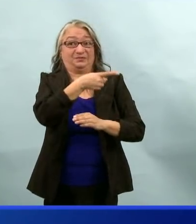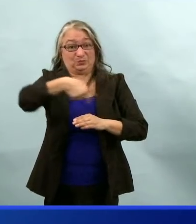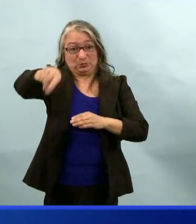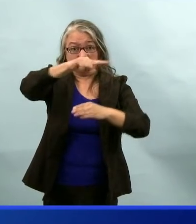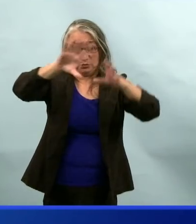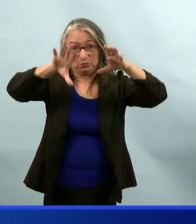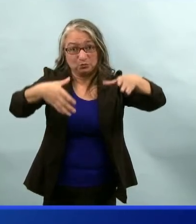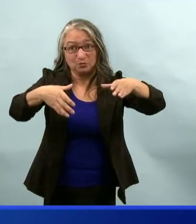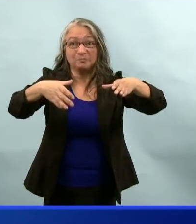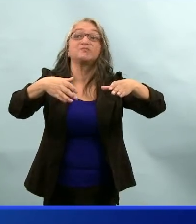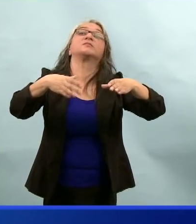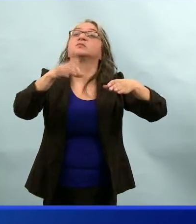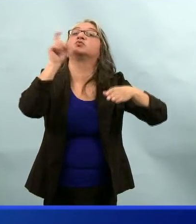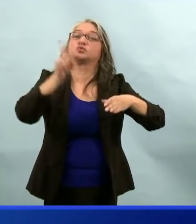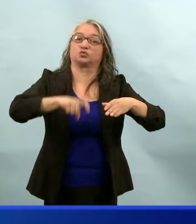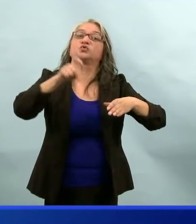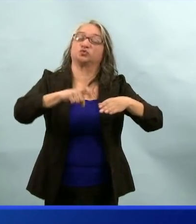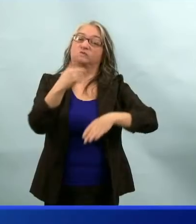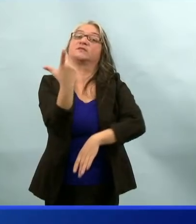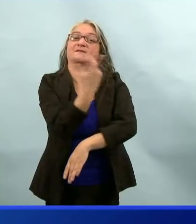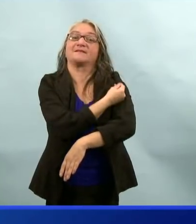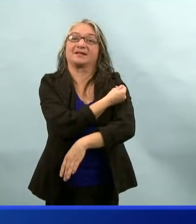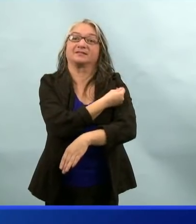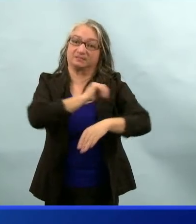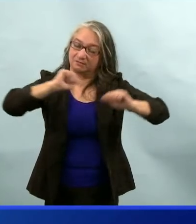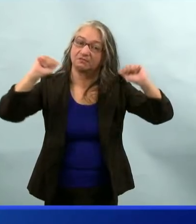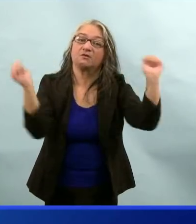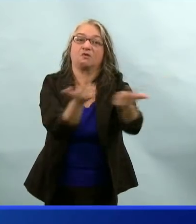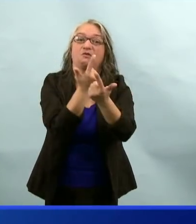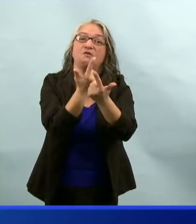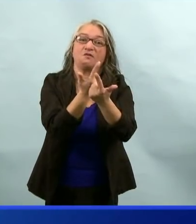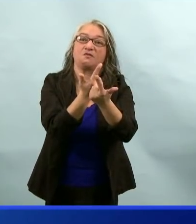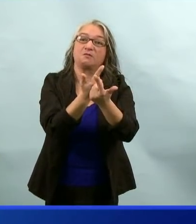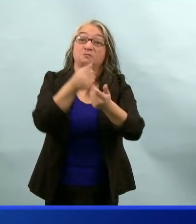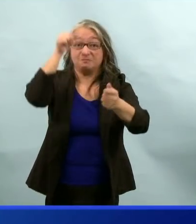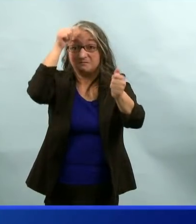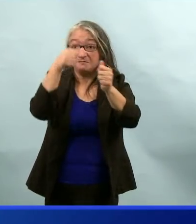there are limits on that in indoor spaces where if you are eligible for a vaccine